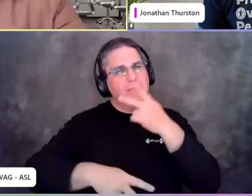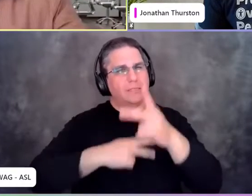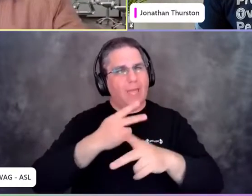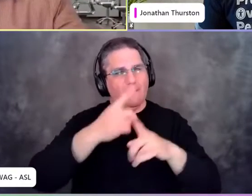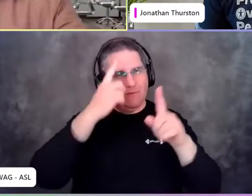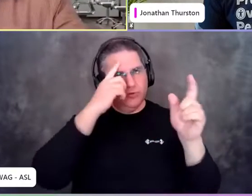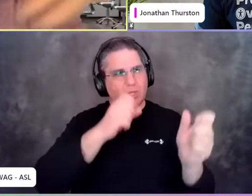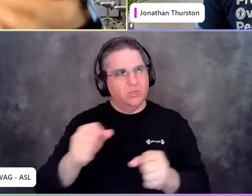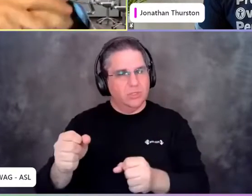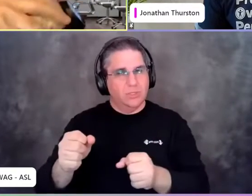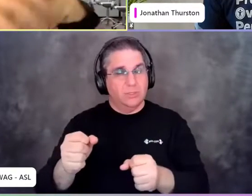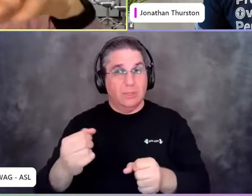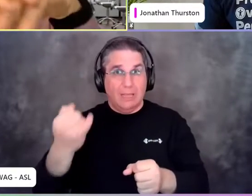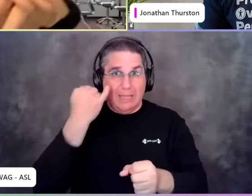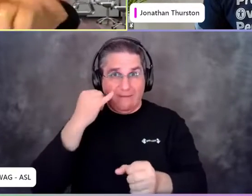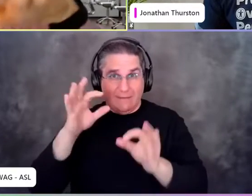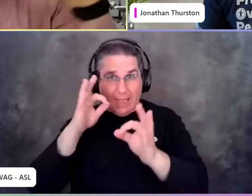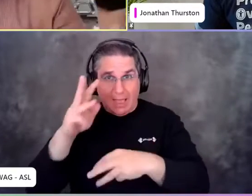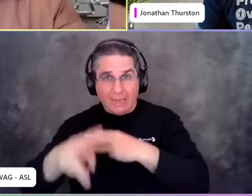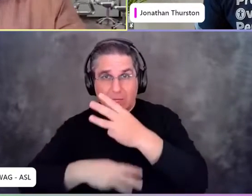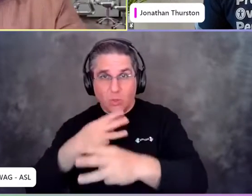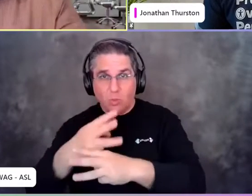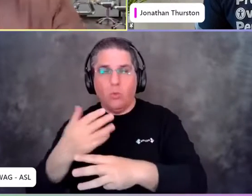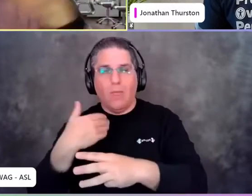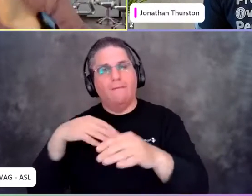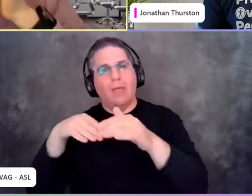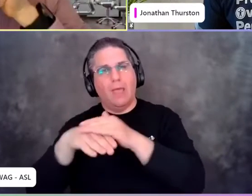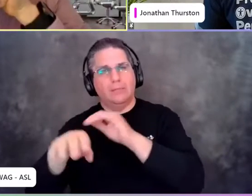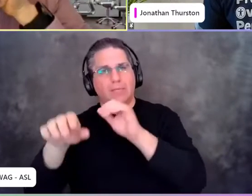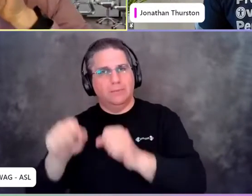regardless of,, of having different types of